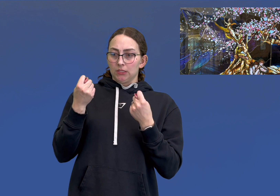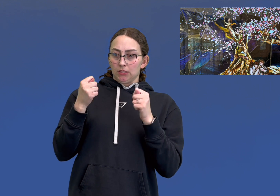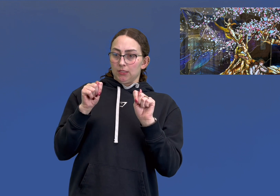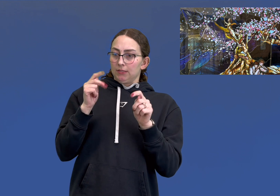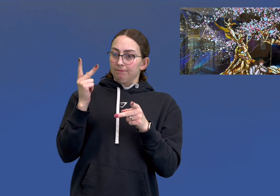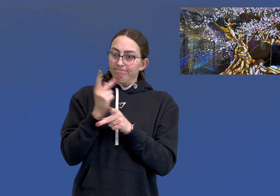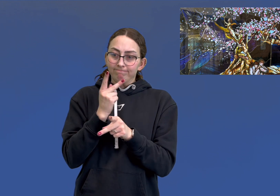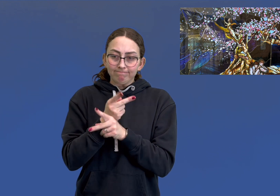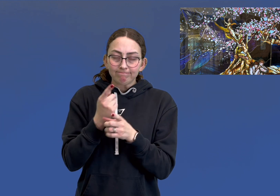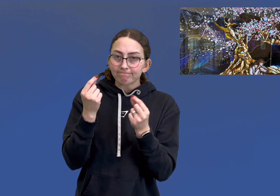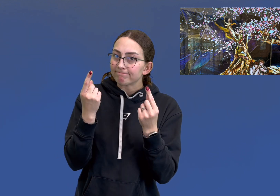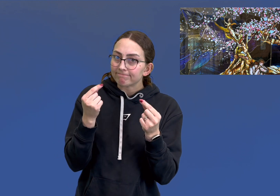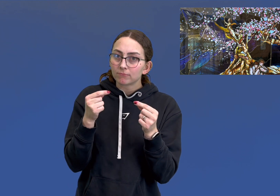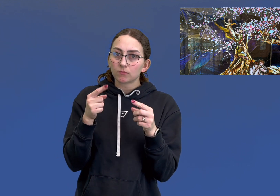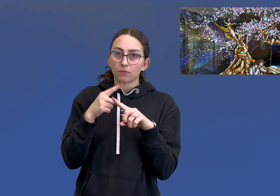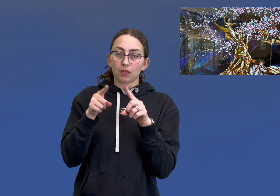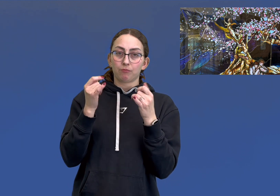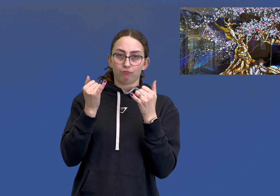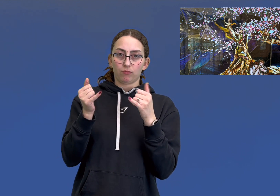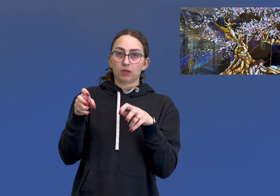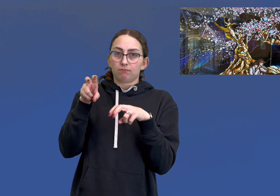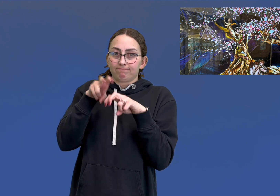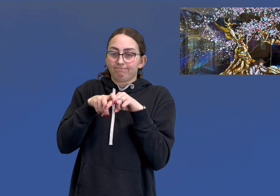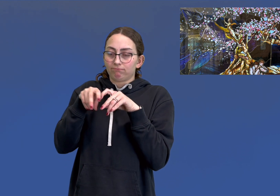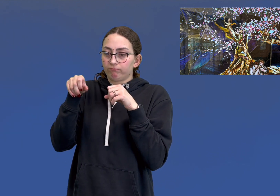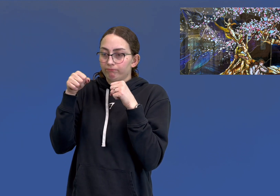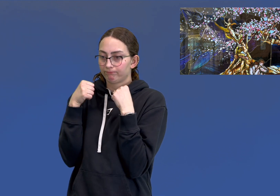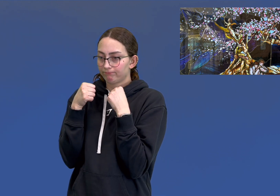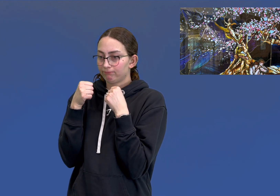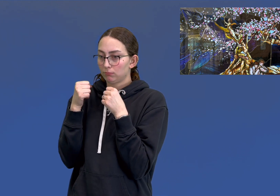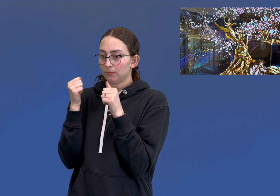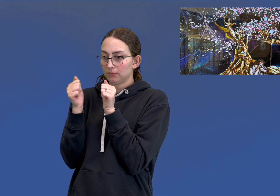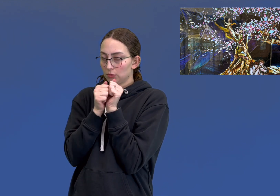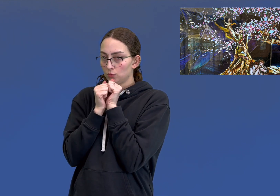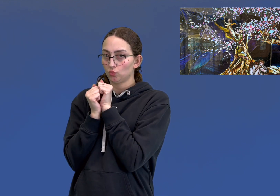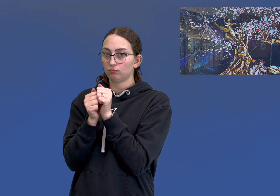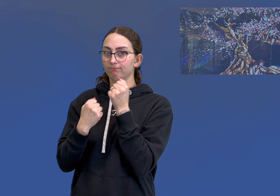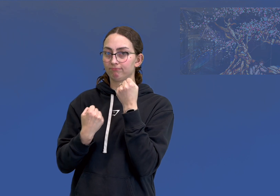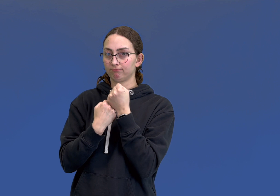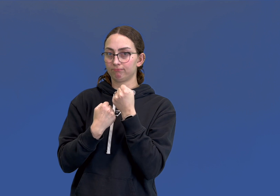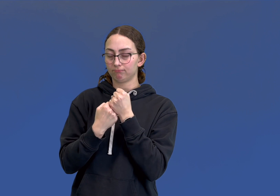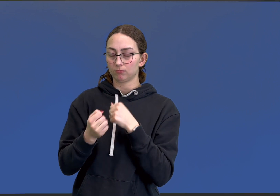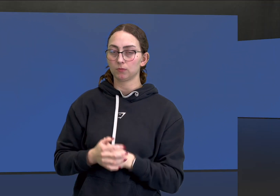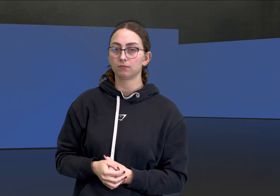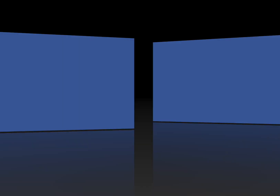they seem to be figuring out what to do now it shows they are sitting close together and supporting each other